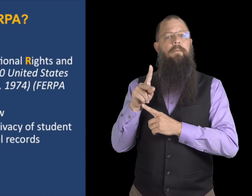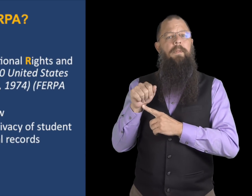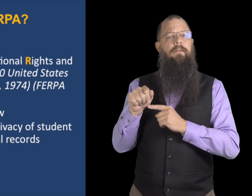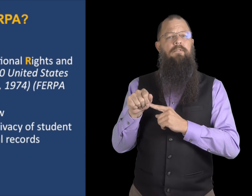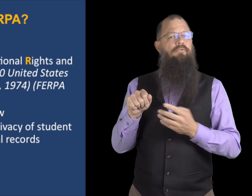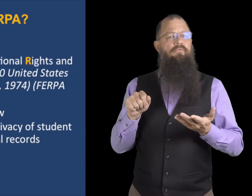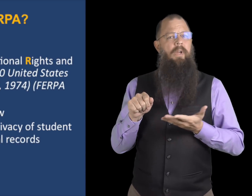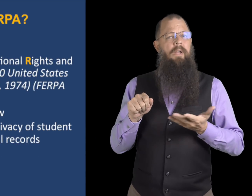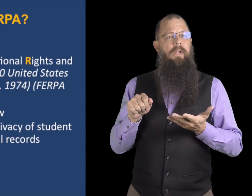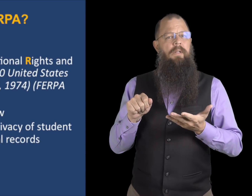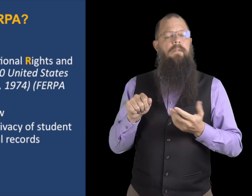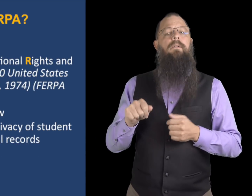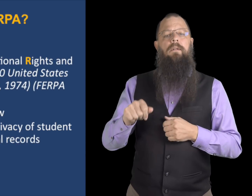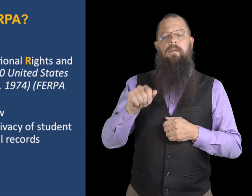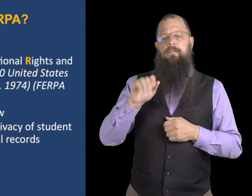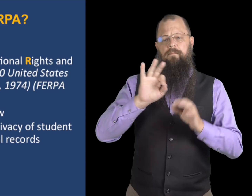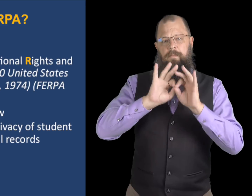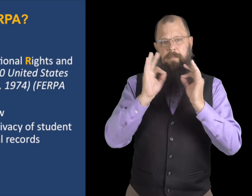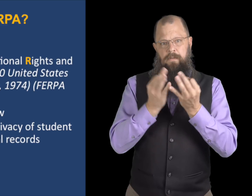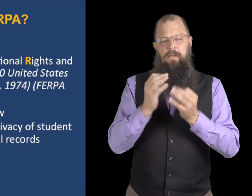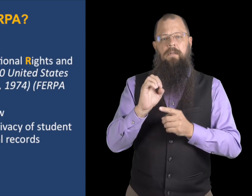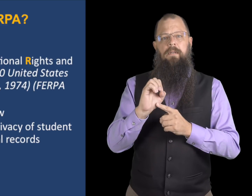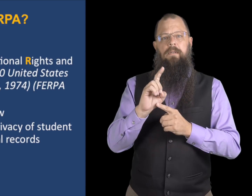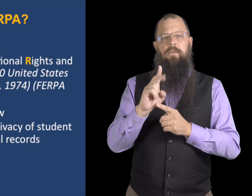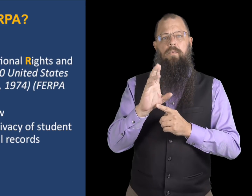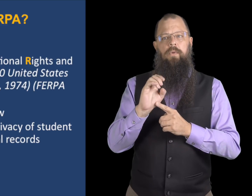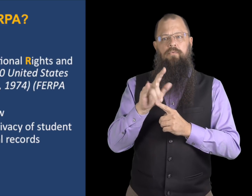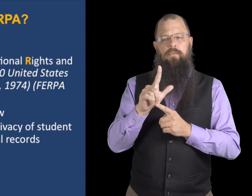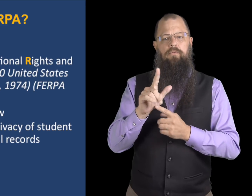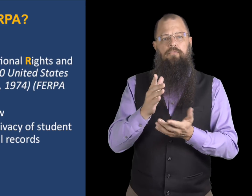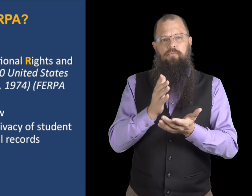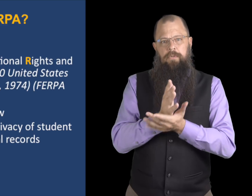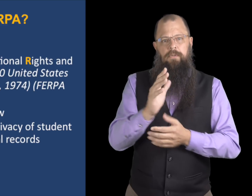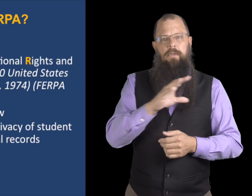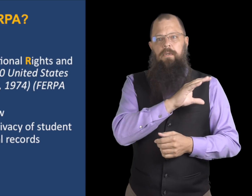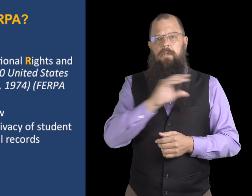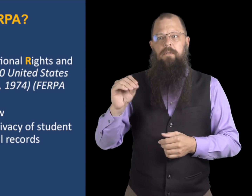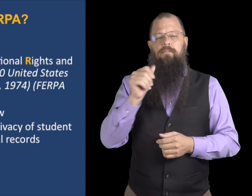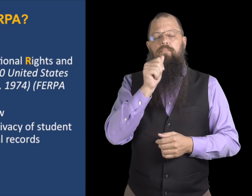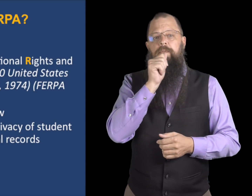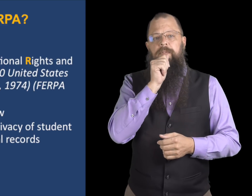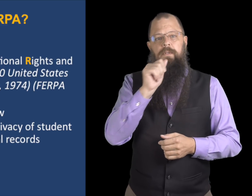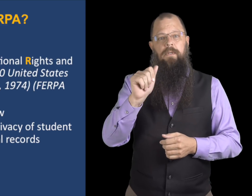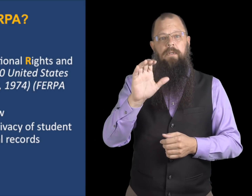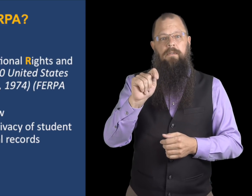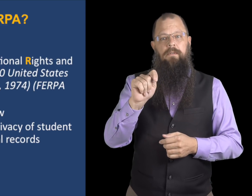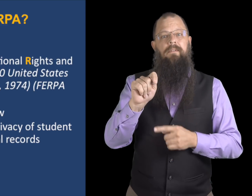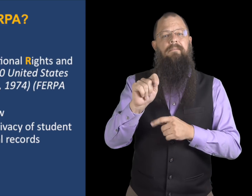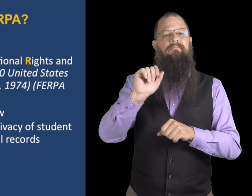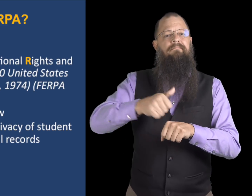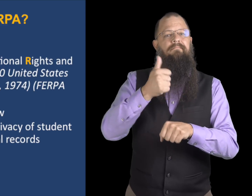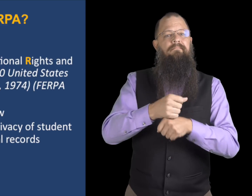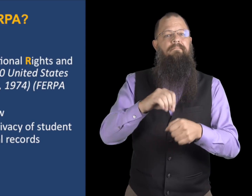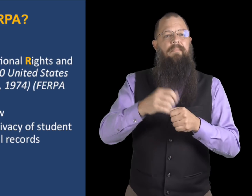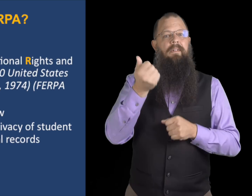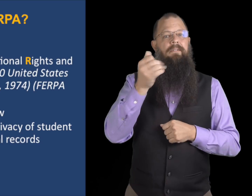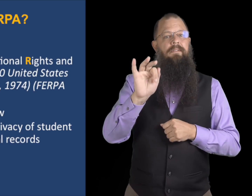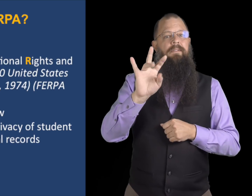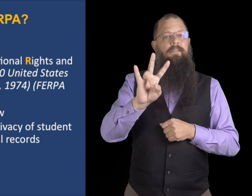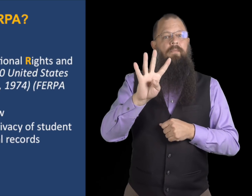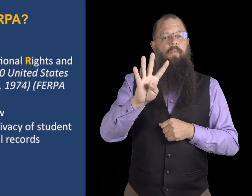FERPA refers to the Family Educational Rights and Privacy Act first written